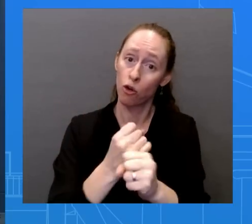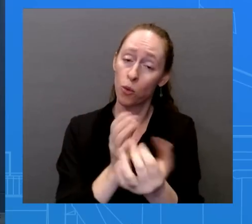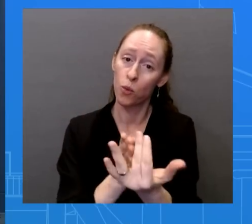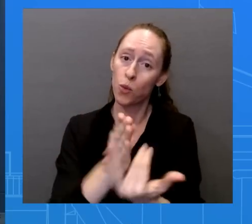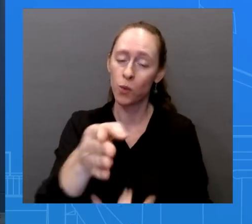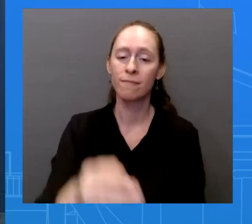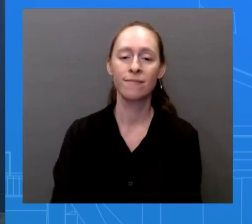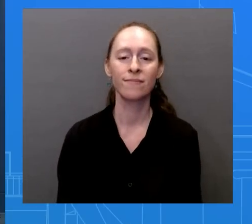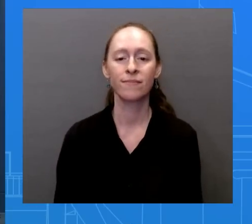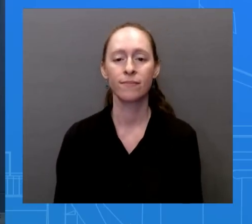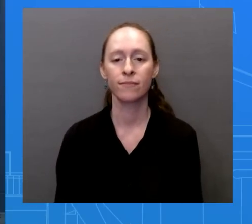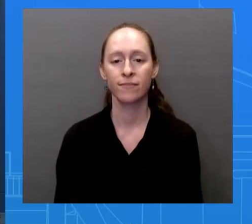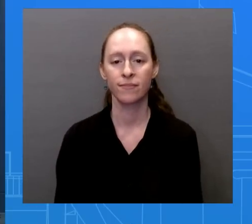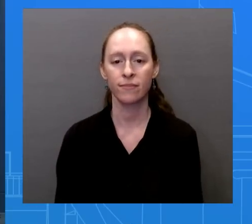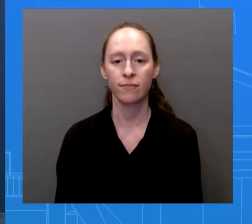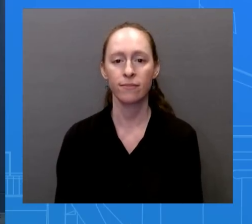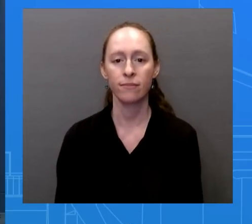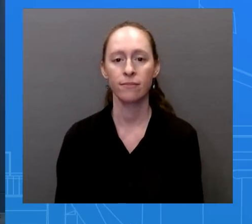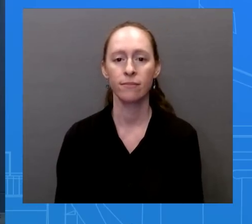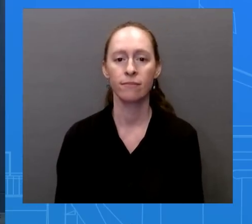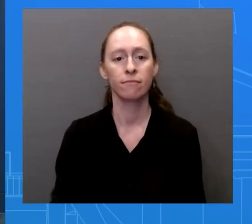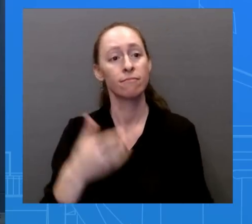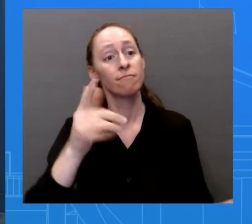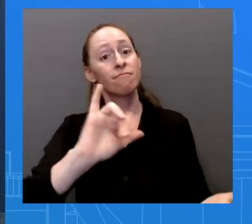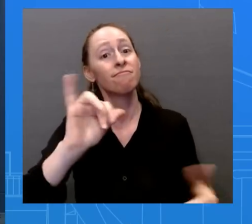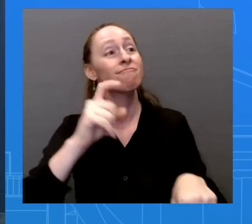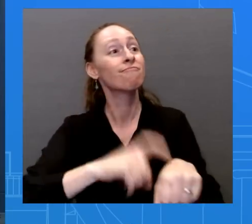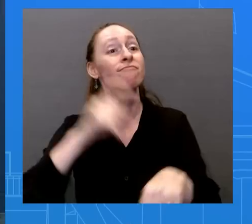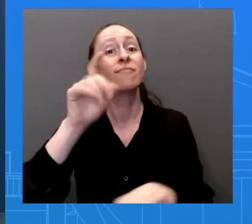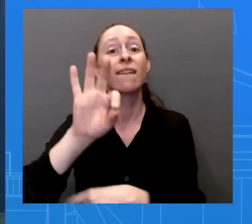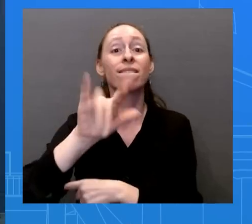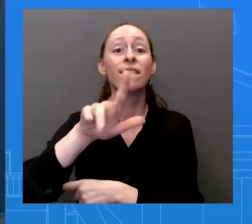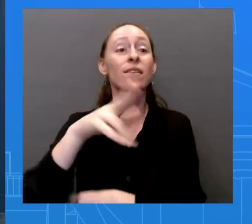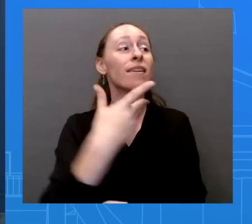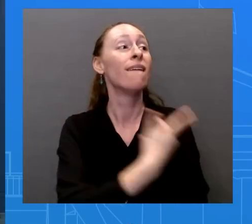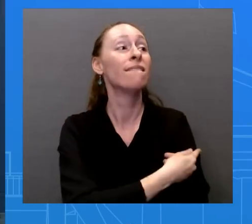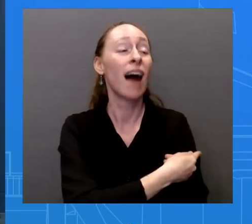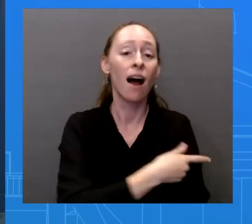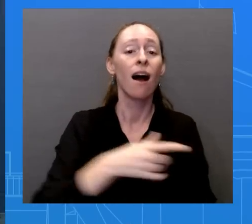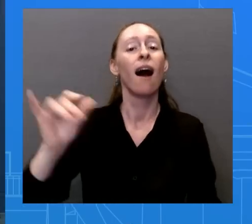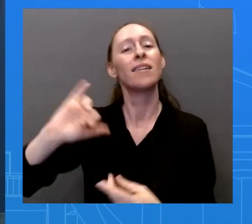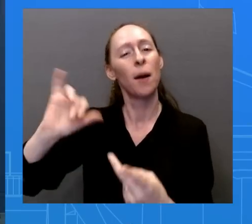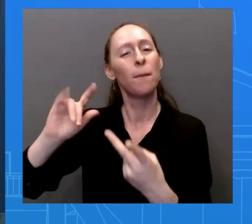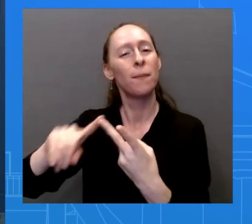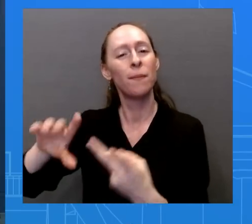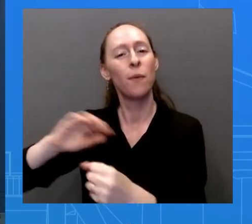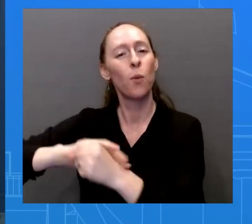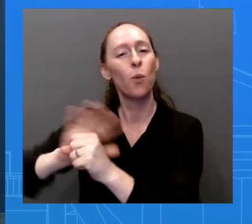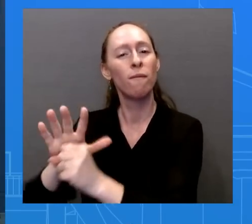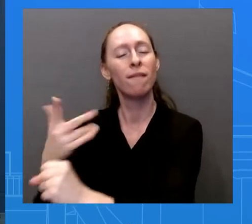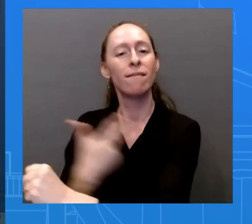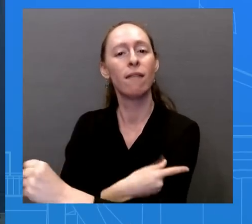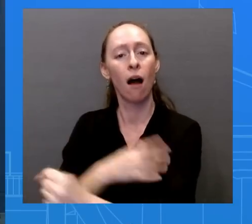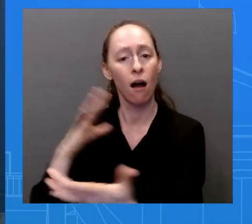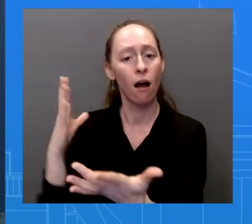If Americans did that, we could save hundreds of lives each day this winter. As the Commonwealth Fund just put out a new report,